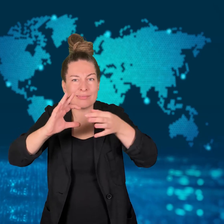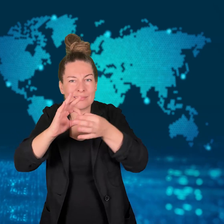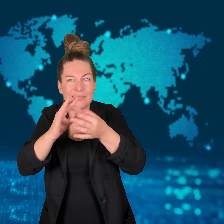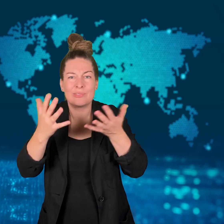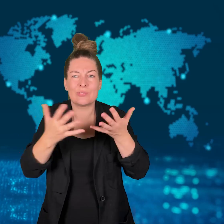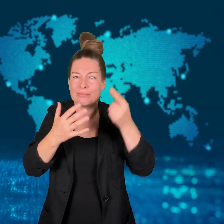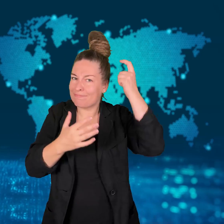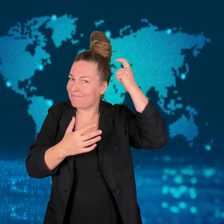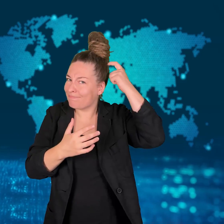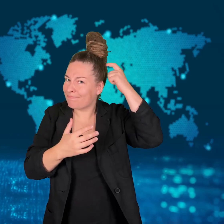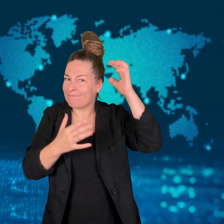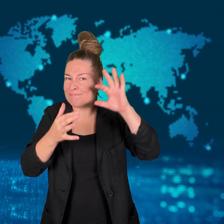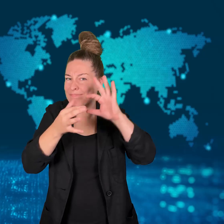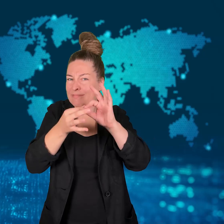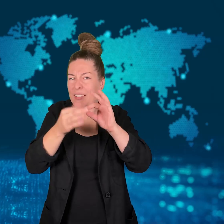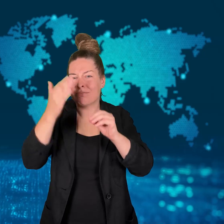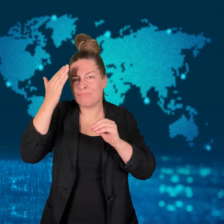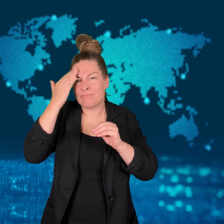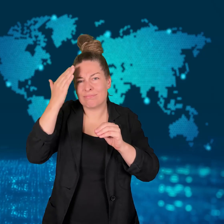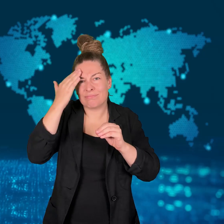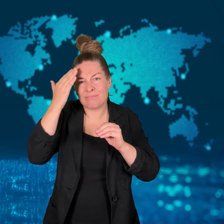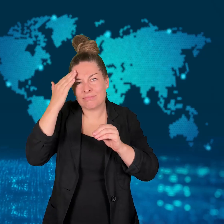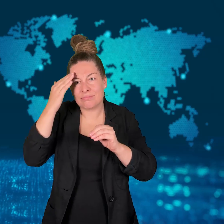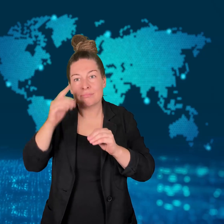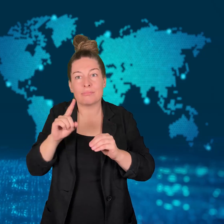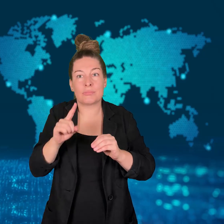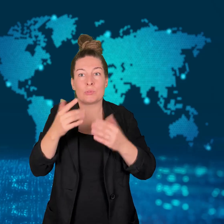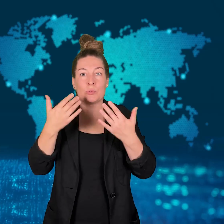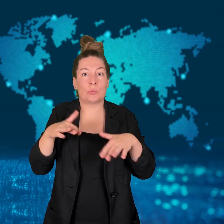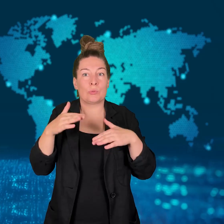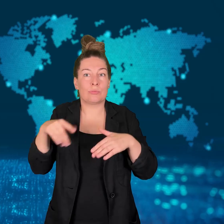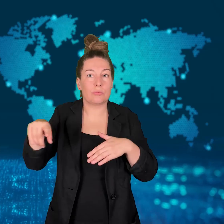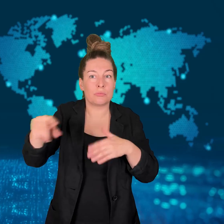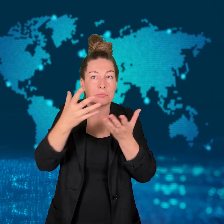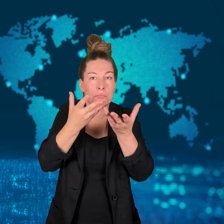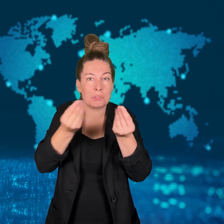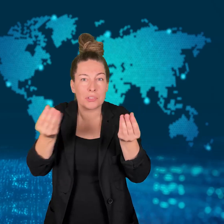but this was transplant of the whole eye, its blood supply